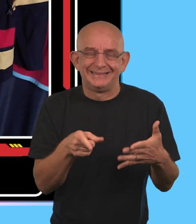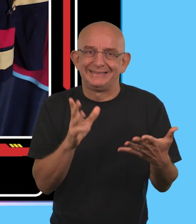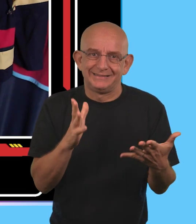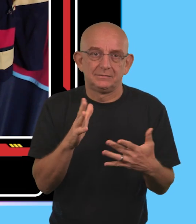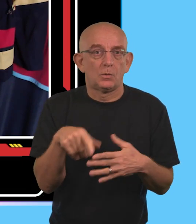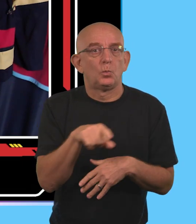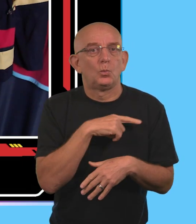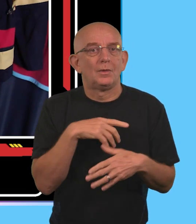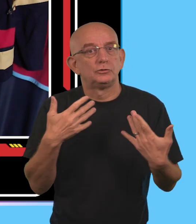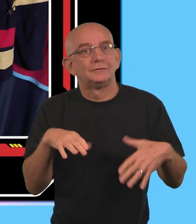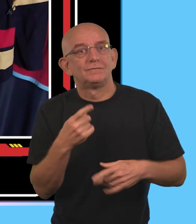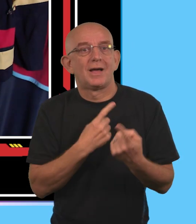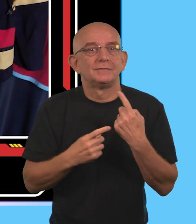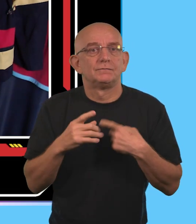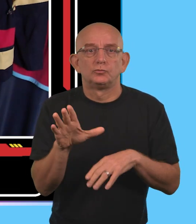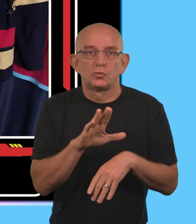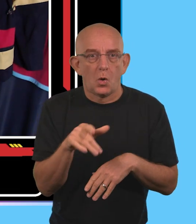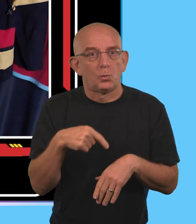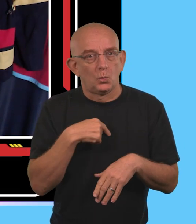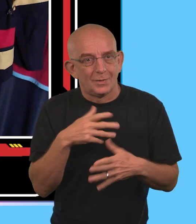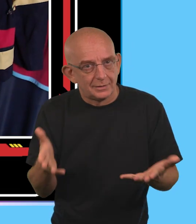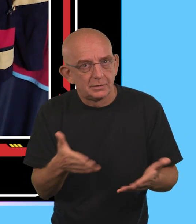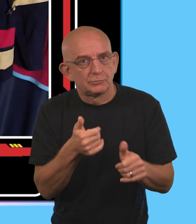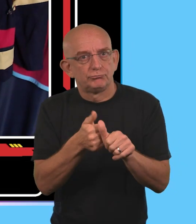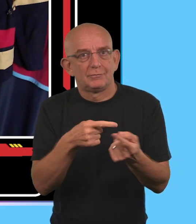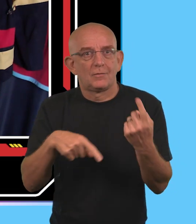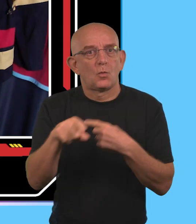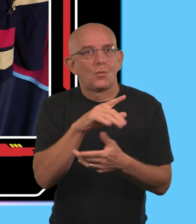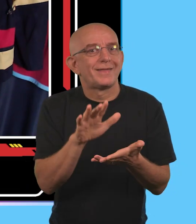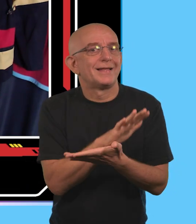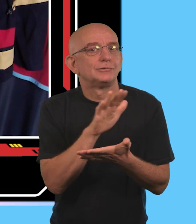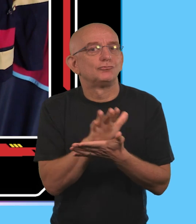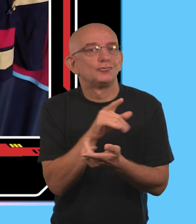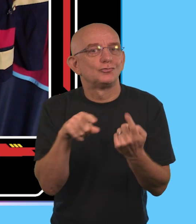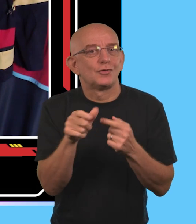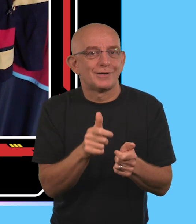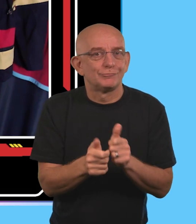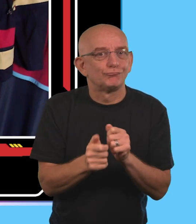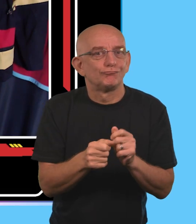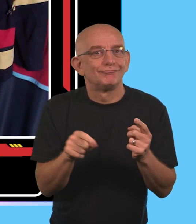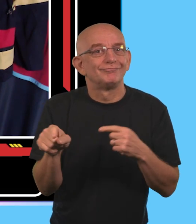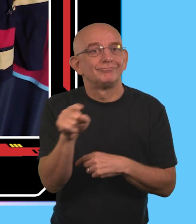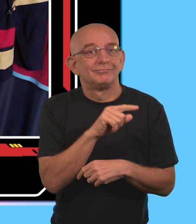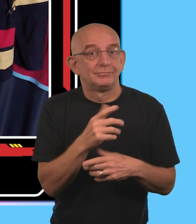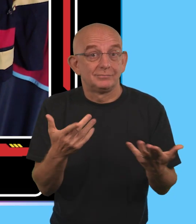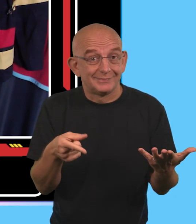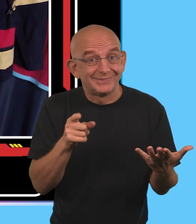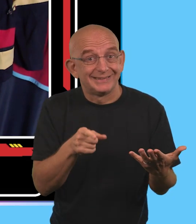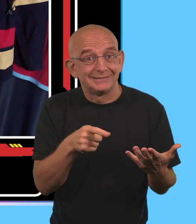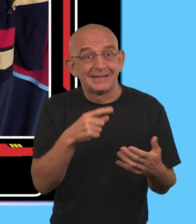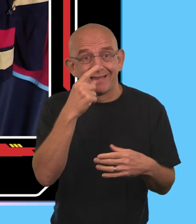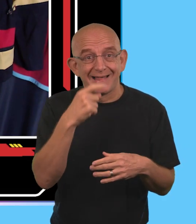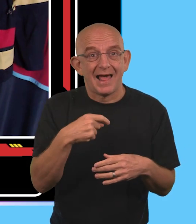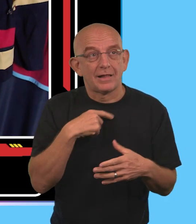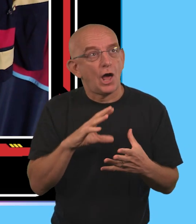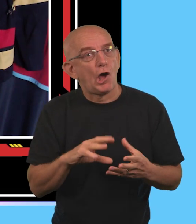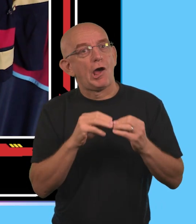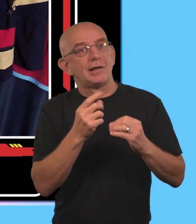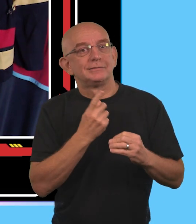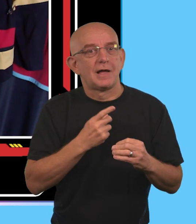because we don't do it for us, we do it for the enjoyment of others. And for me, you can't recreate that.